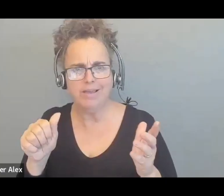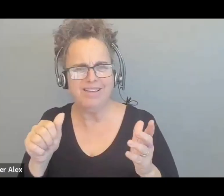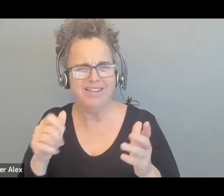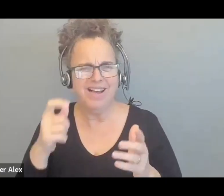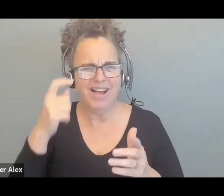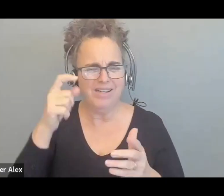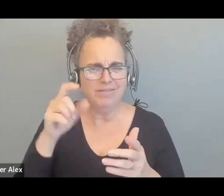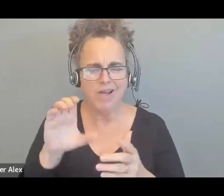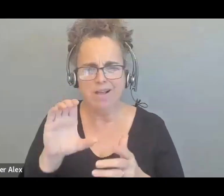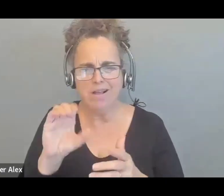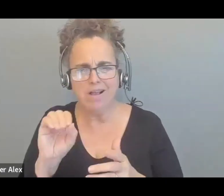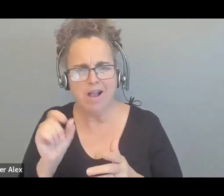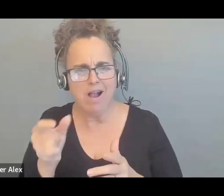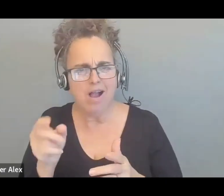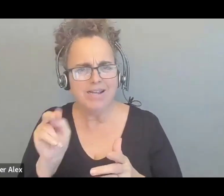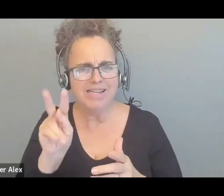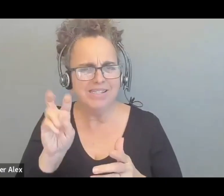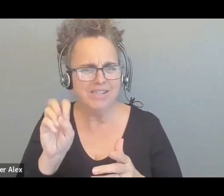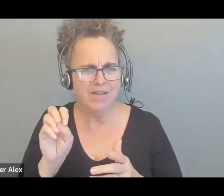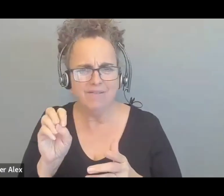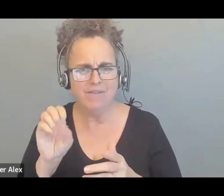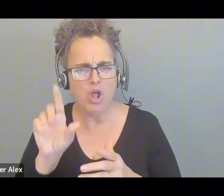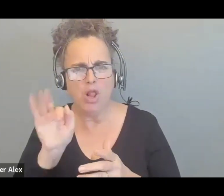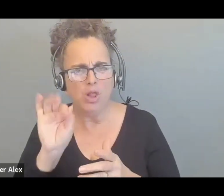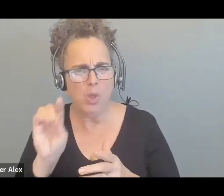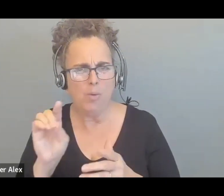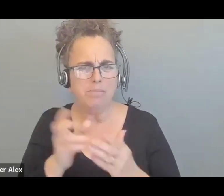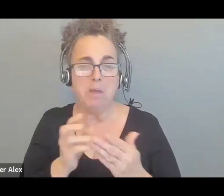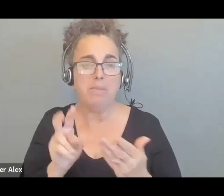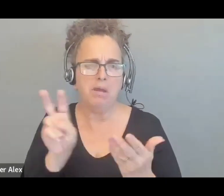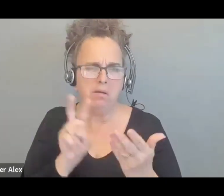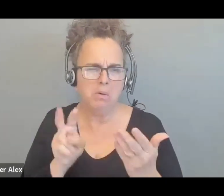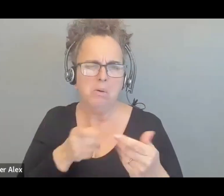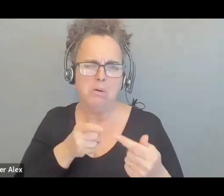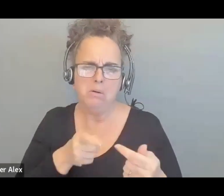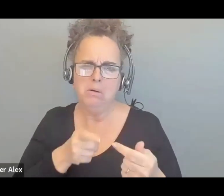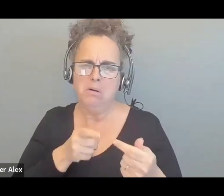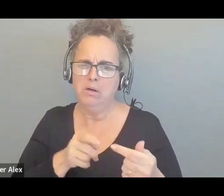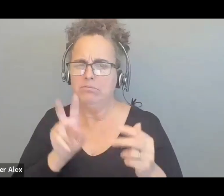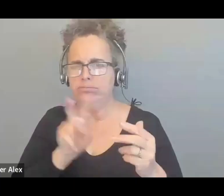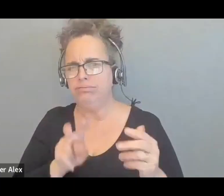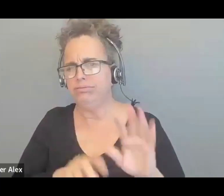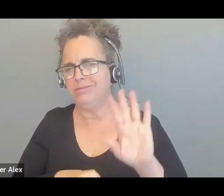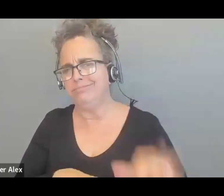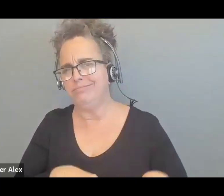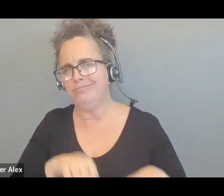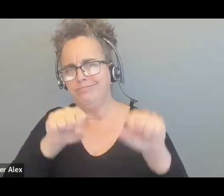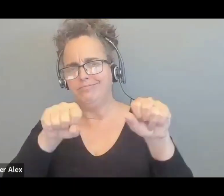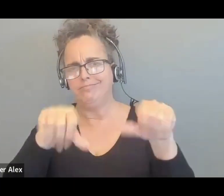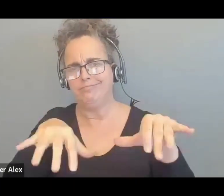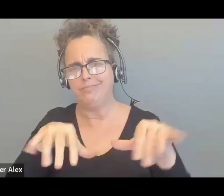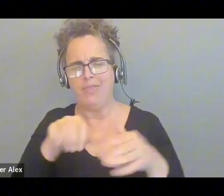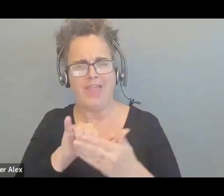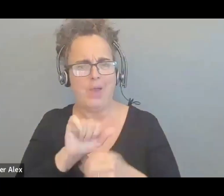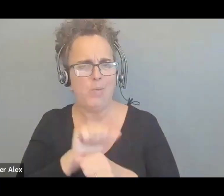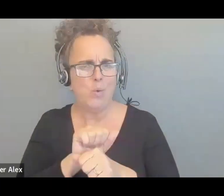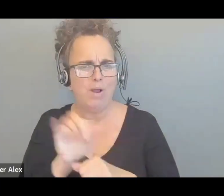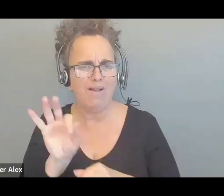for a user that may result in a user abandoning the workflow. This is like taking UX